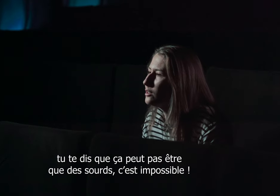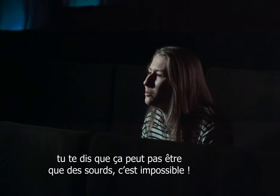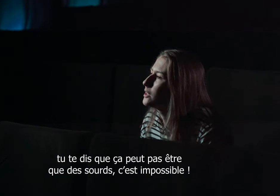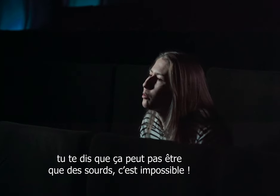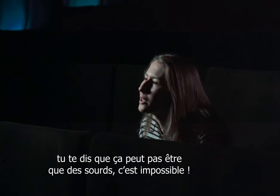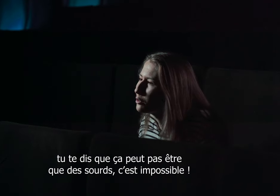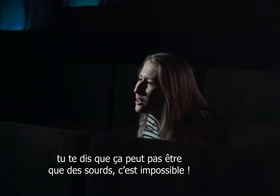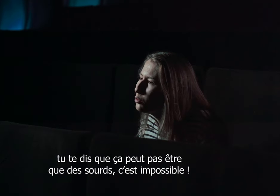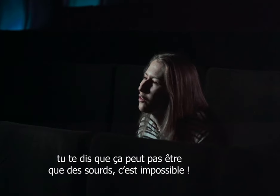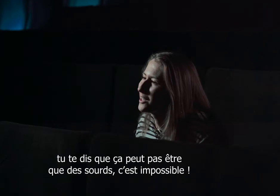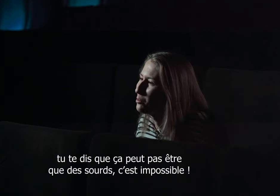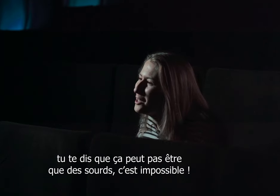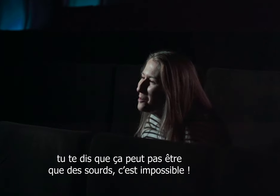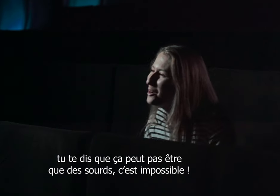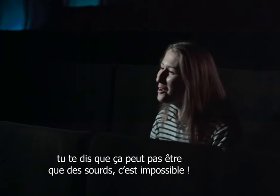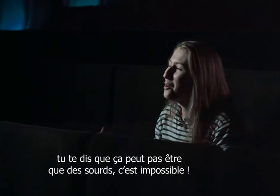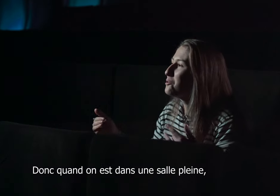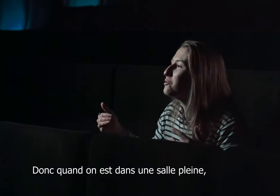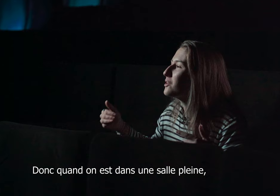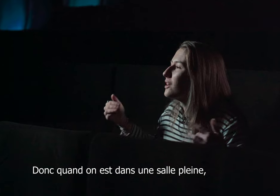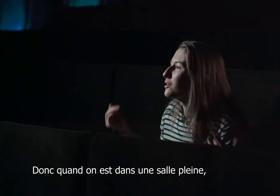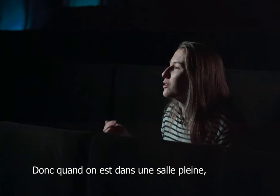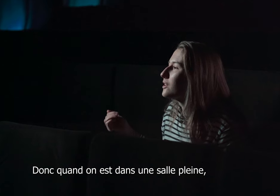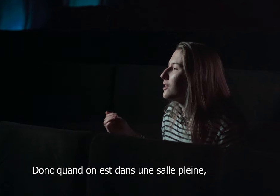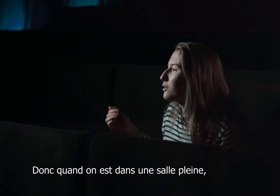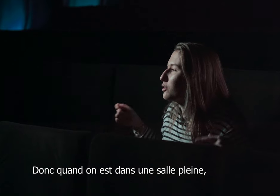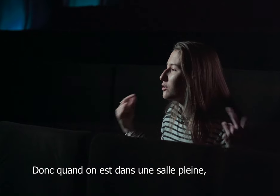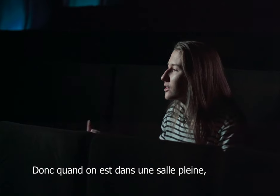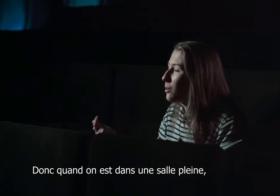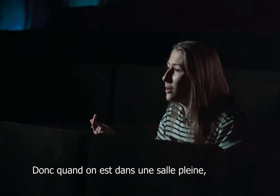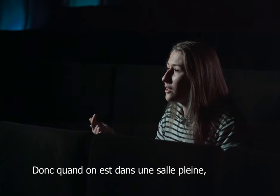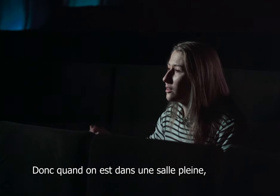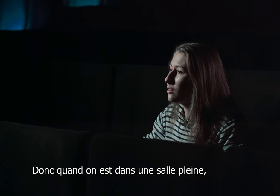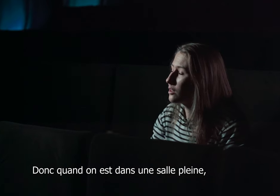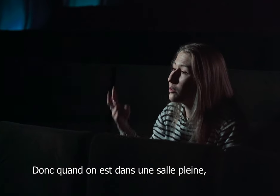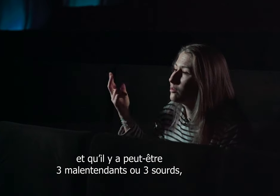you tell yourself that it can't just be deaf people, it's impossible! So when you're in a full room,